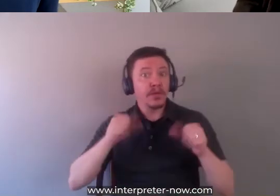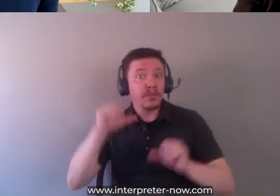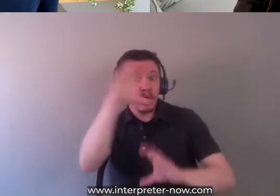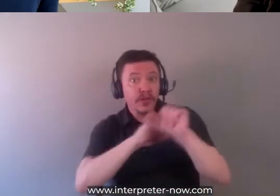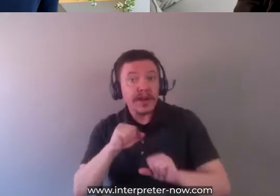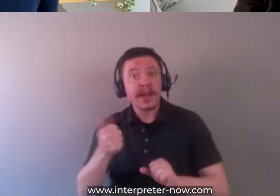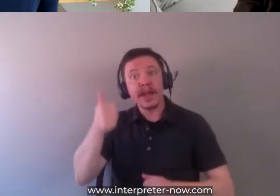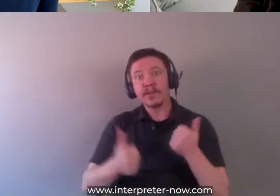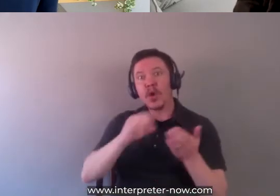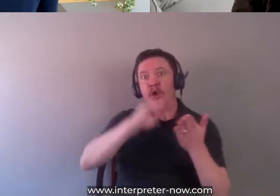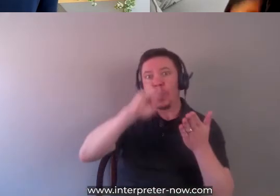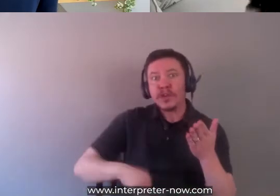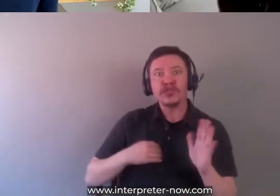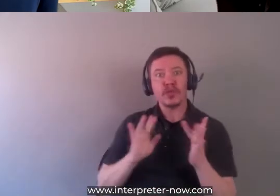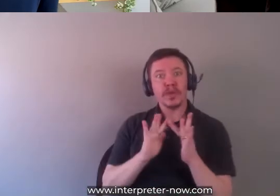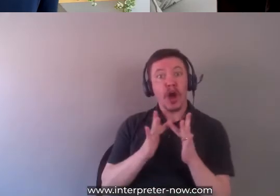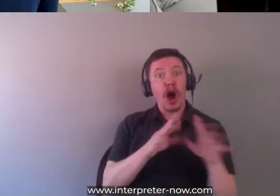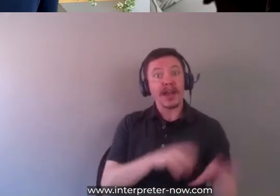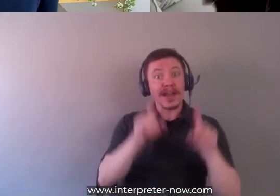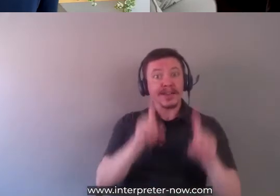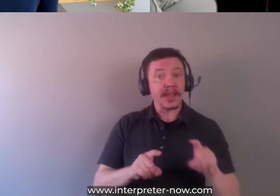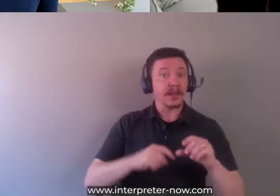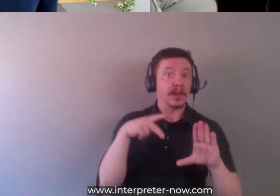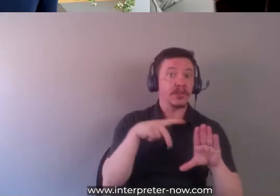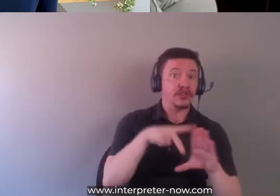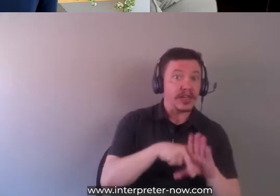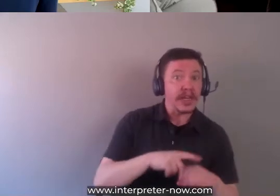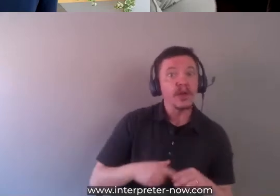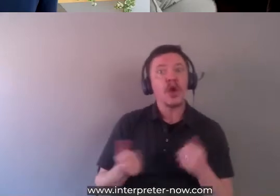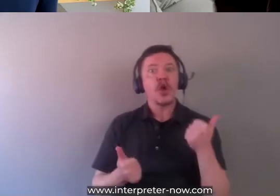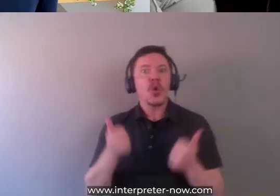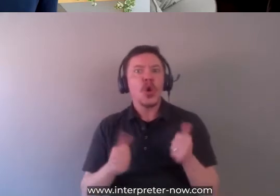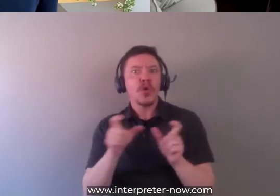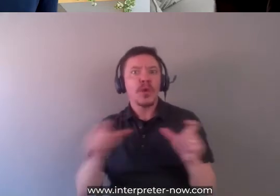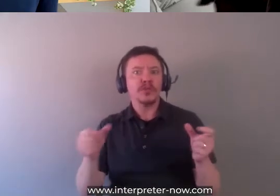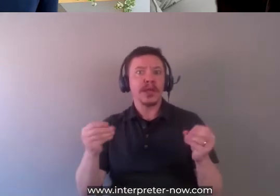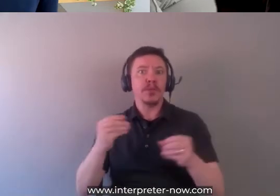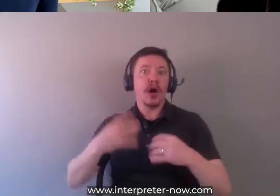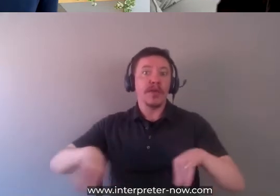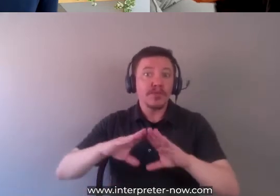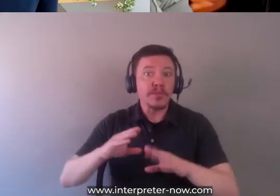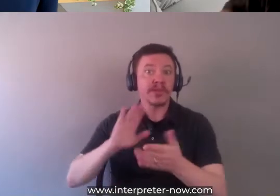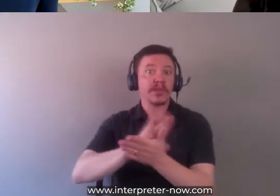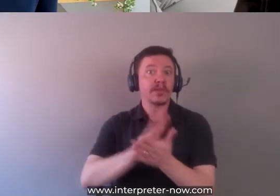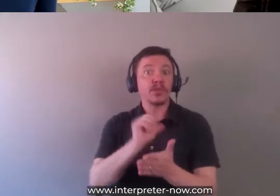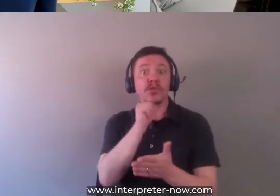are cheating, which people on the premises of a school are not allowed to be there, which